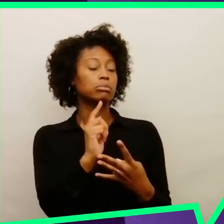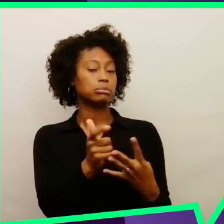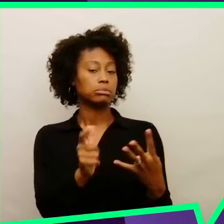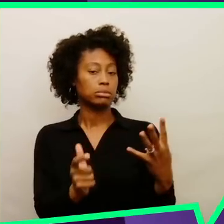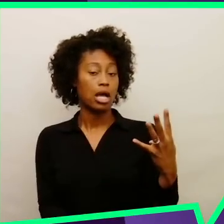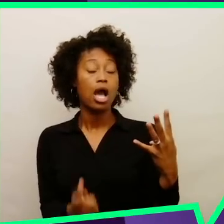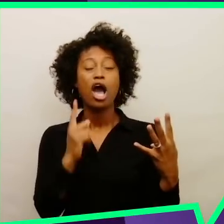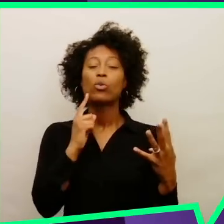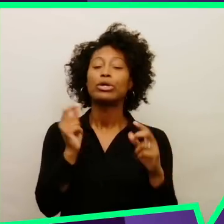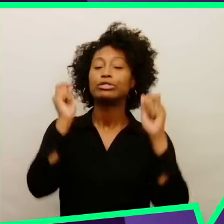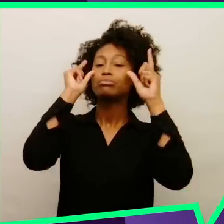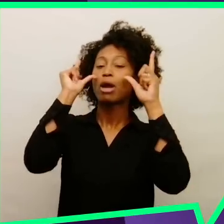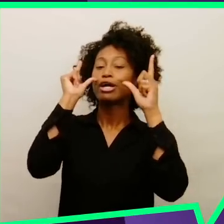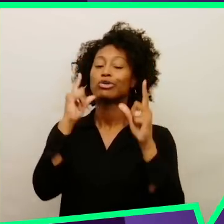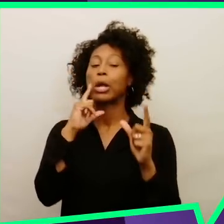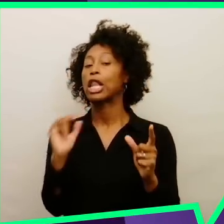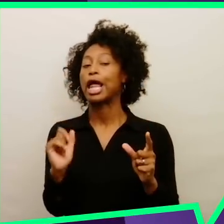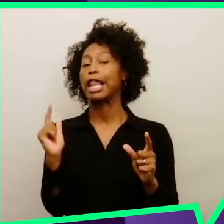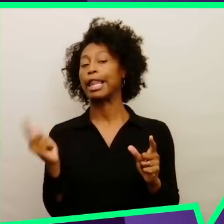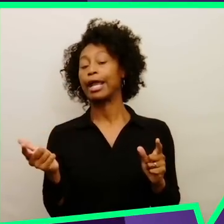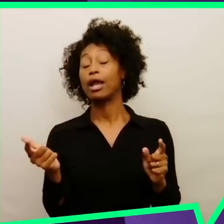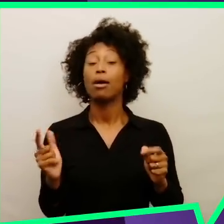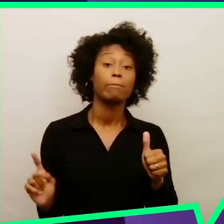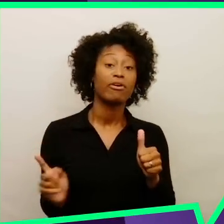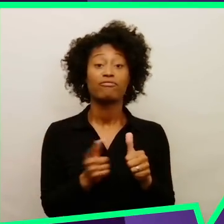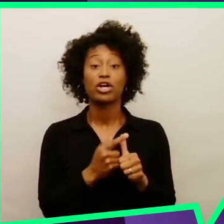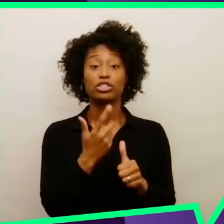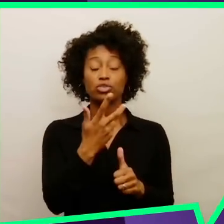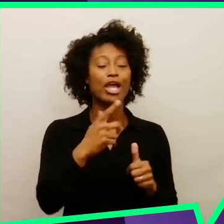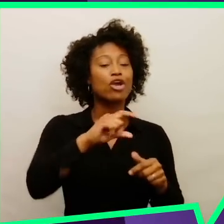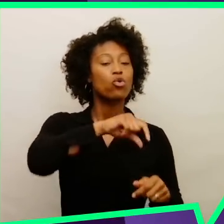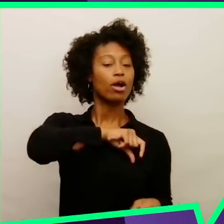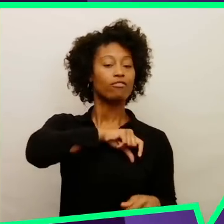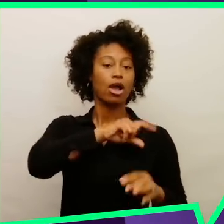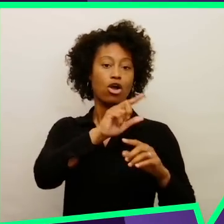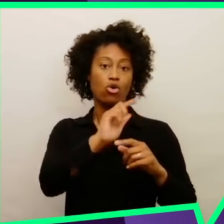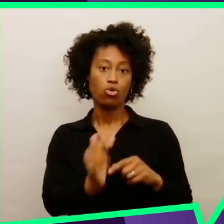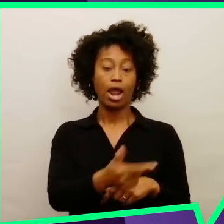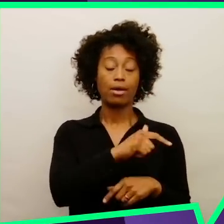But the first three are going to be our qualifiers. So they're going to be a best of three.